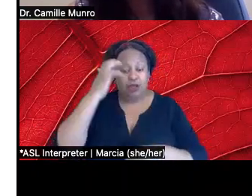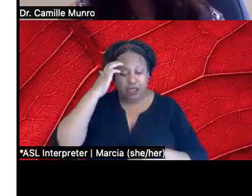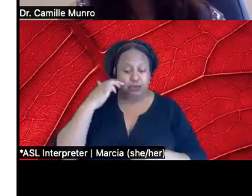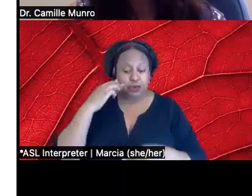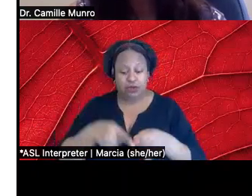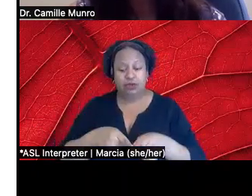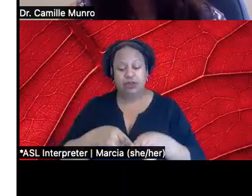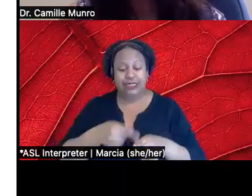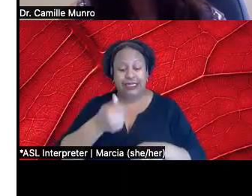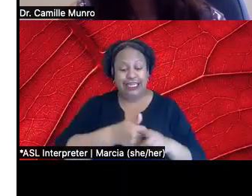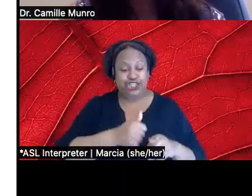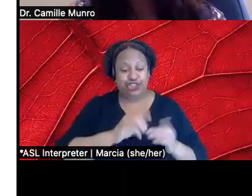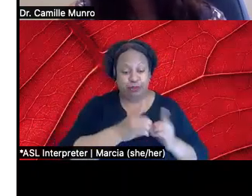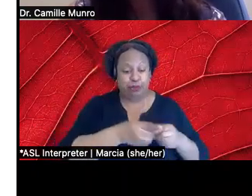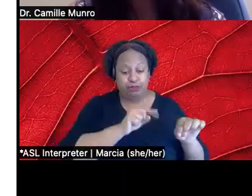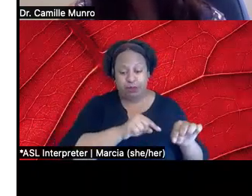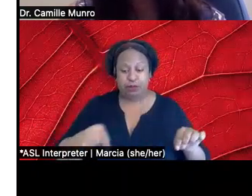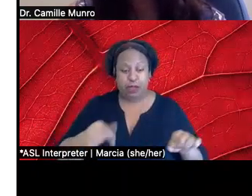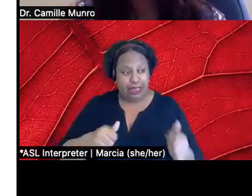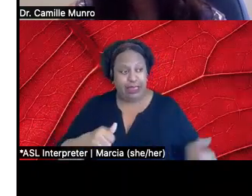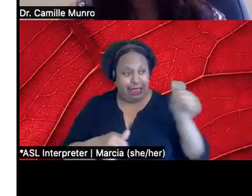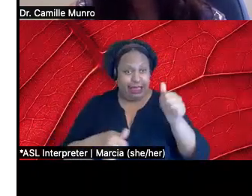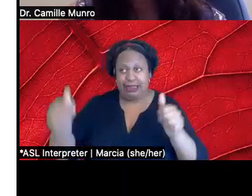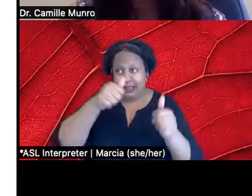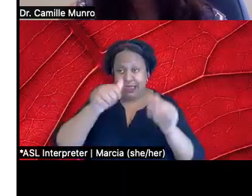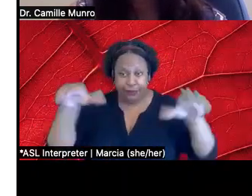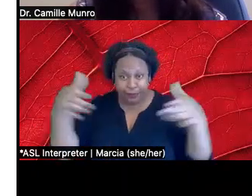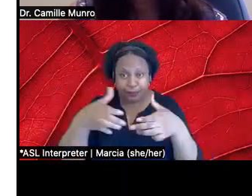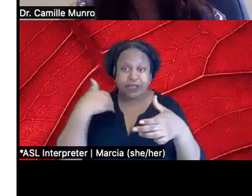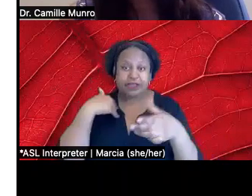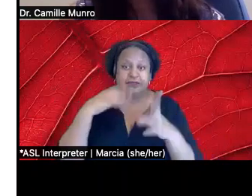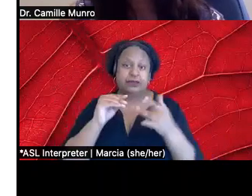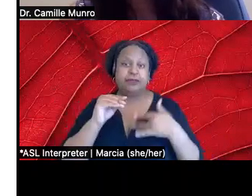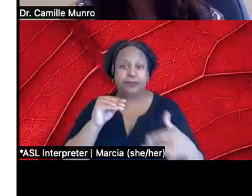And this particular physician was from Anaesthesia.